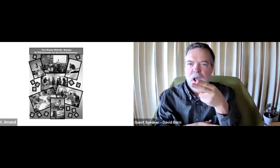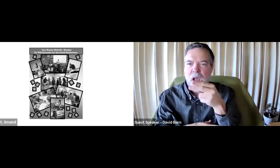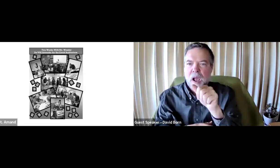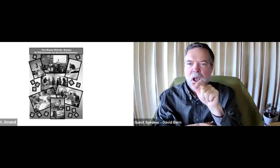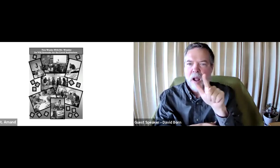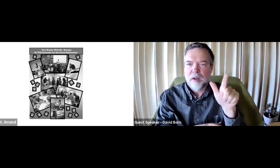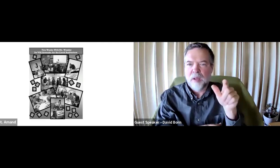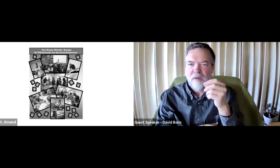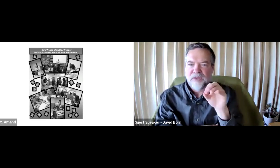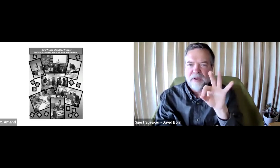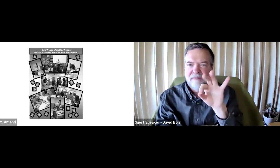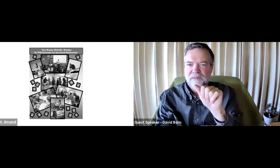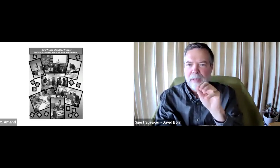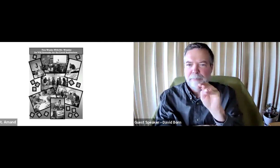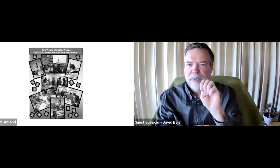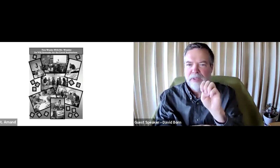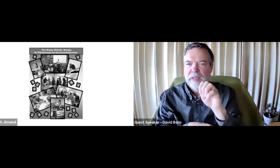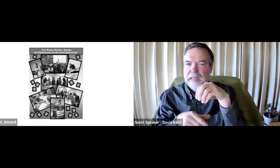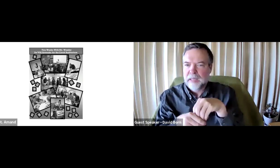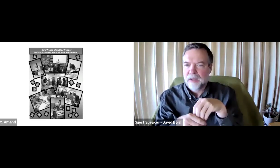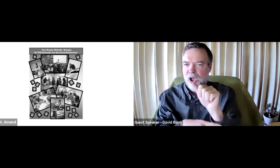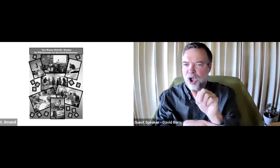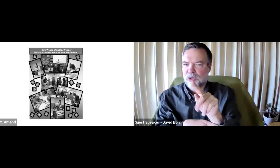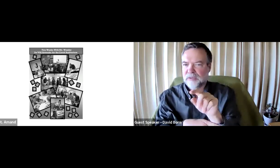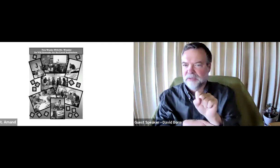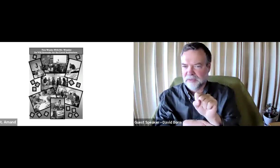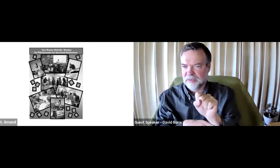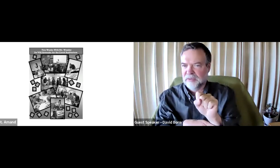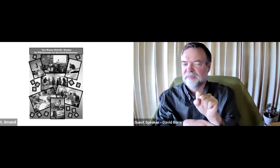in the Deaf world, and so we nominated him